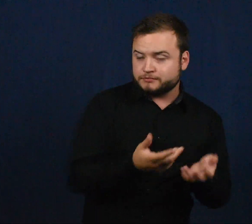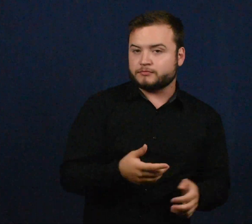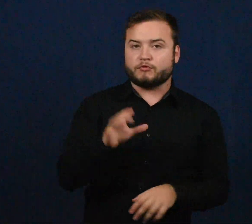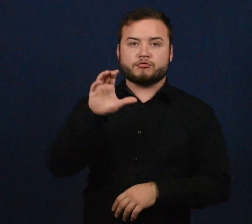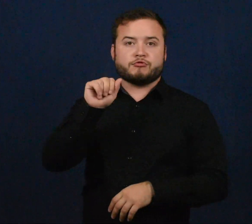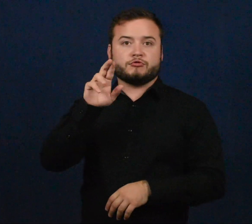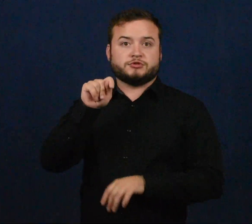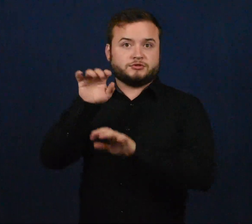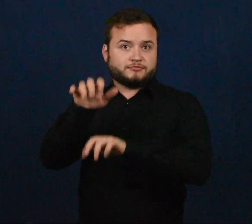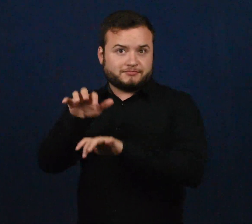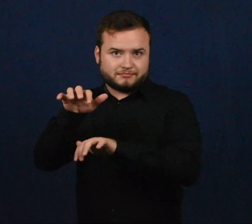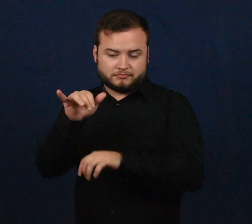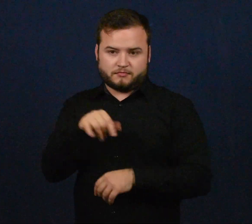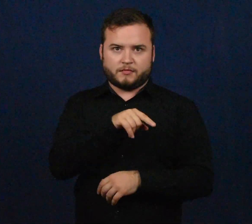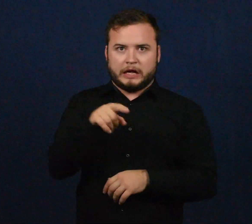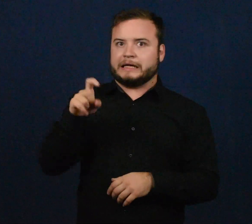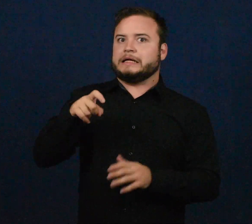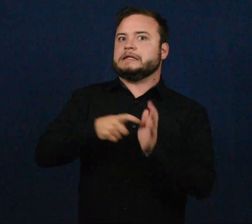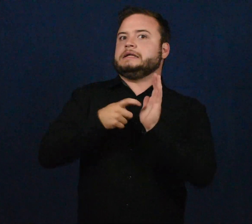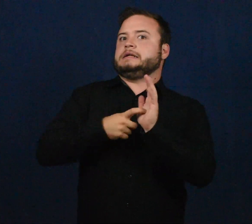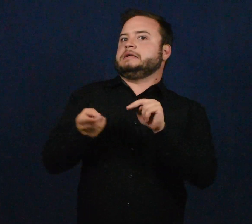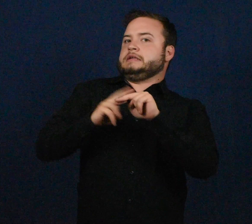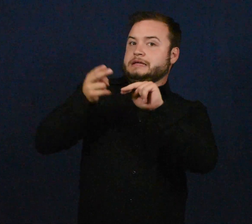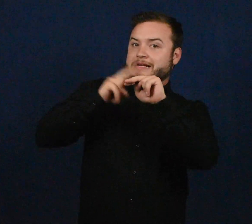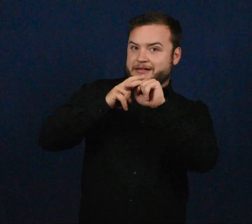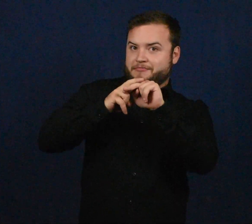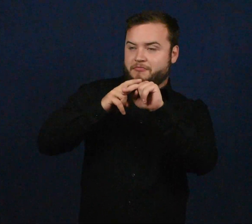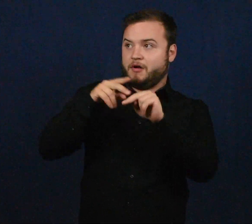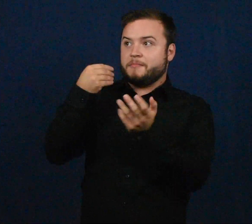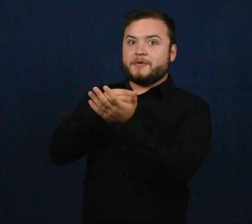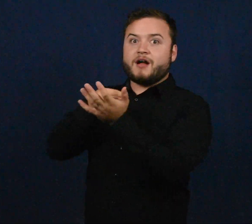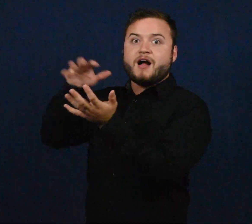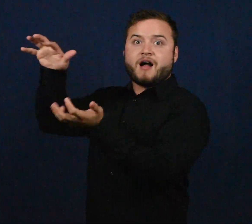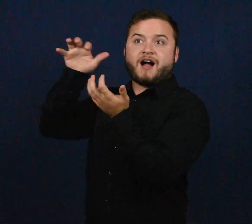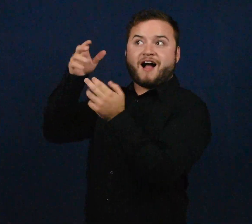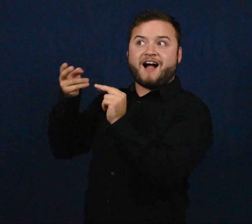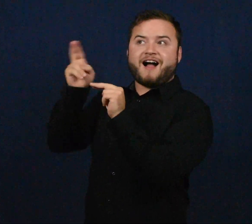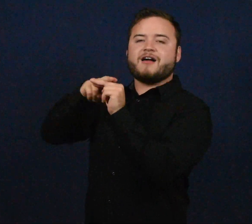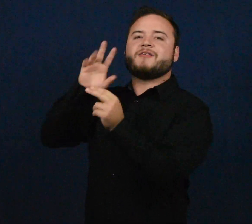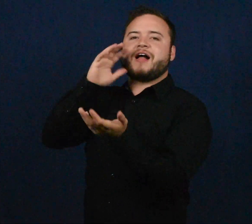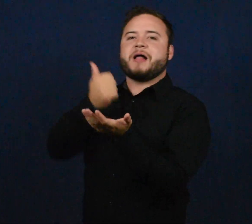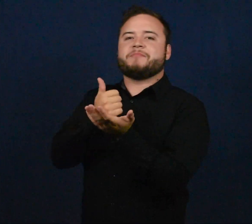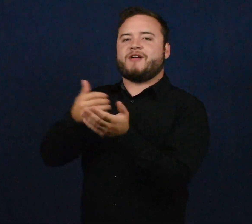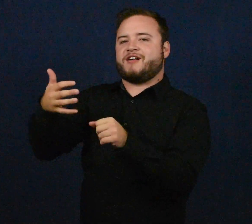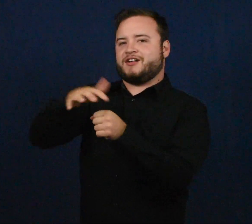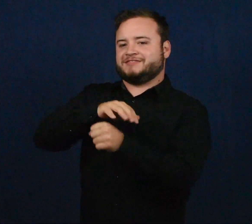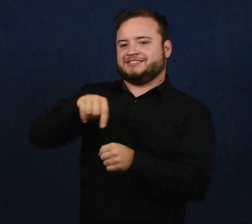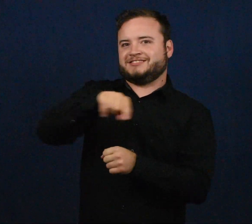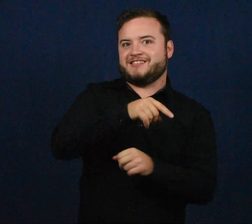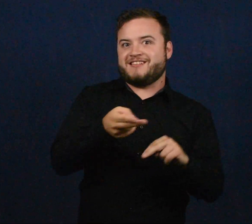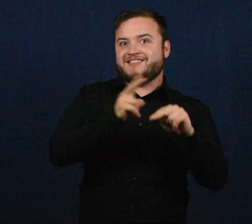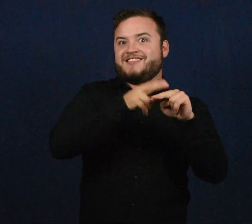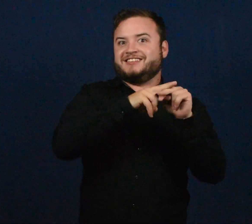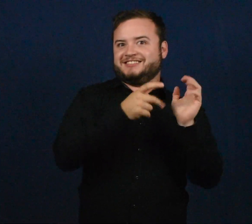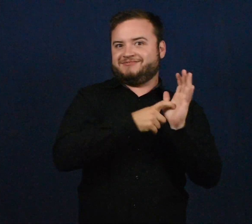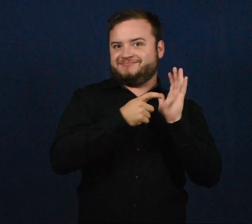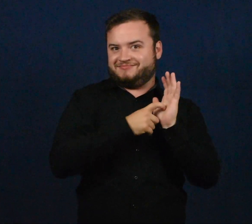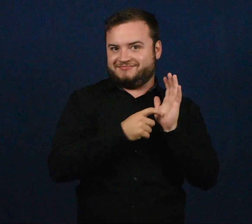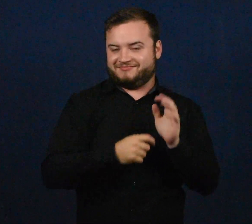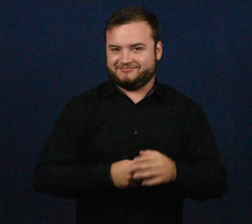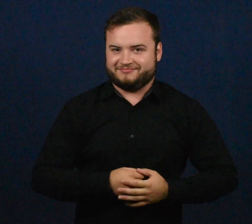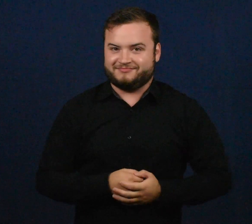CART has increased. This will help us cover the costs.